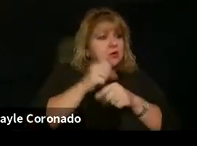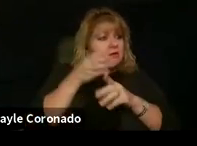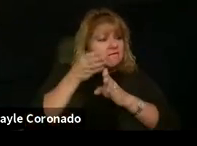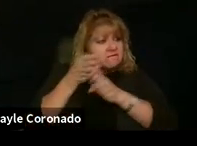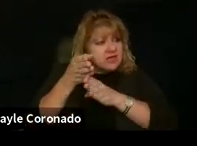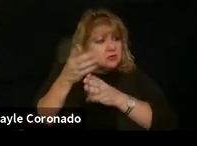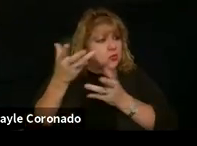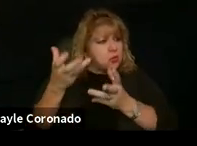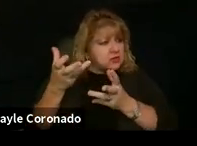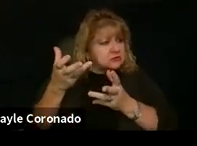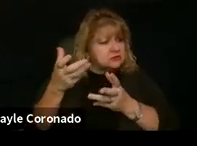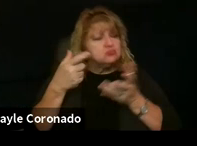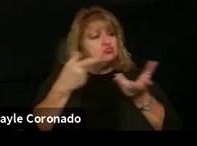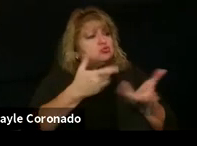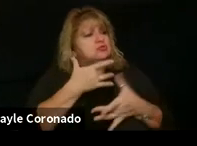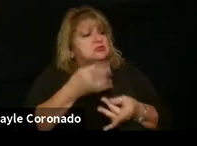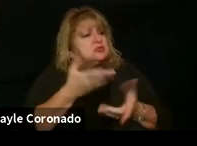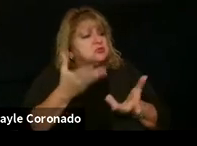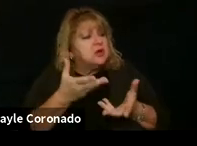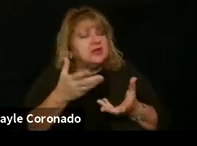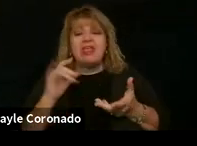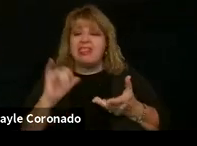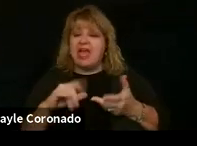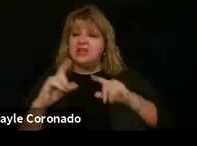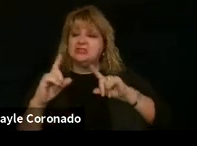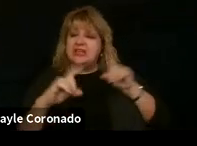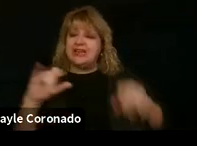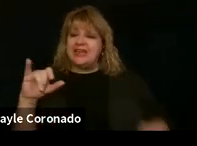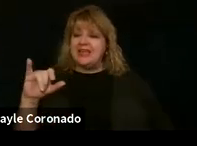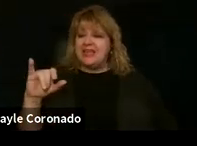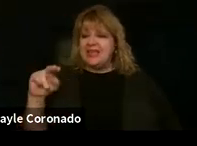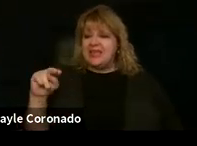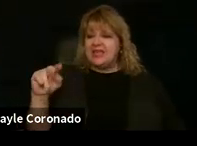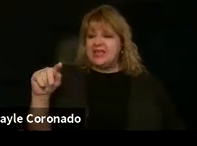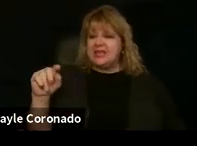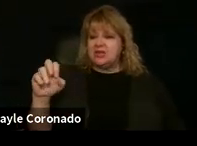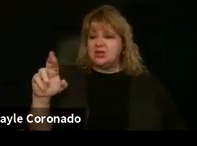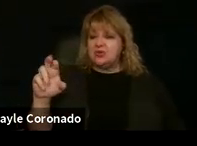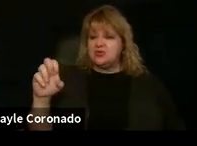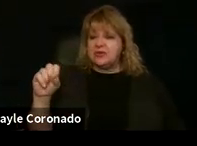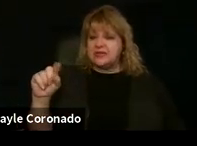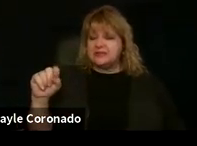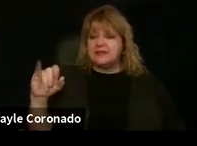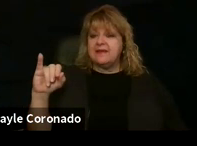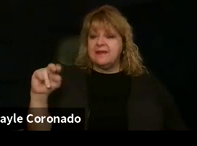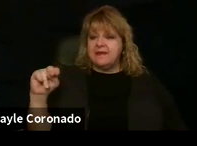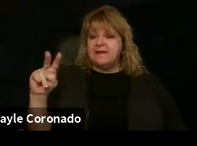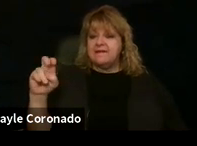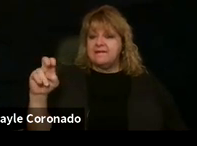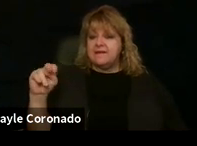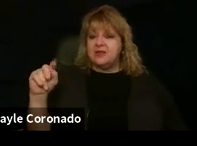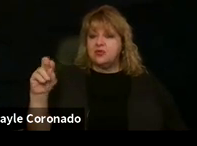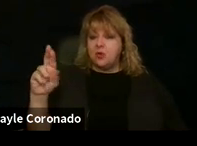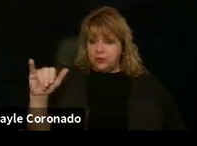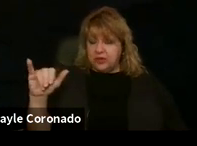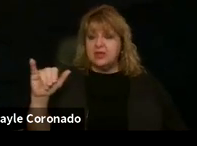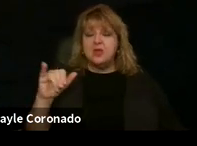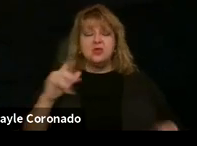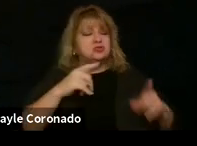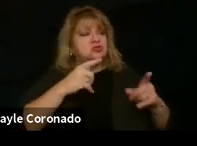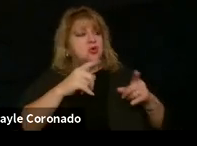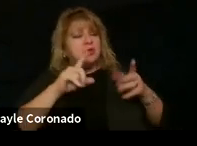That's where you know the interest inventories come into play. There's going to be the discussion about the interest inventories.